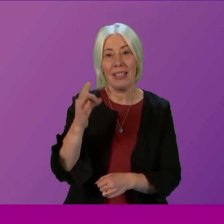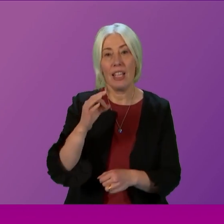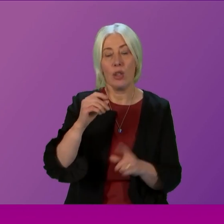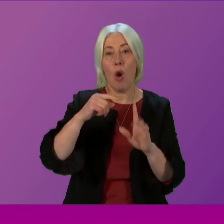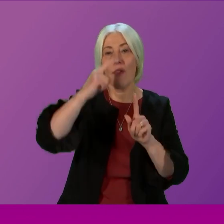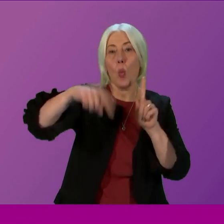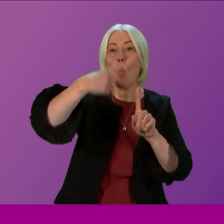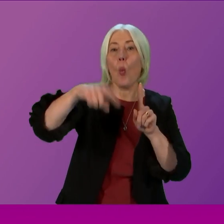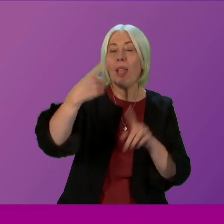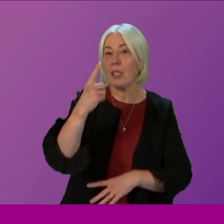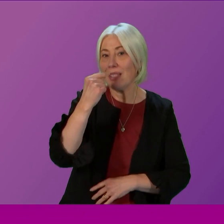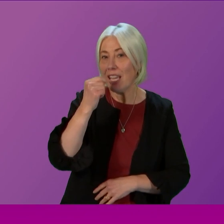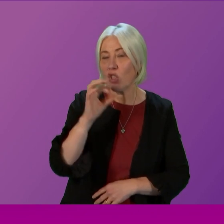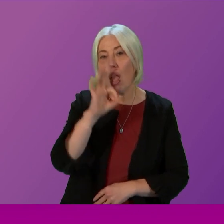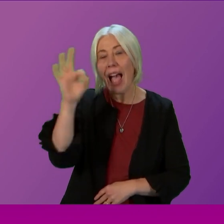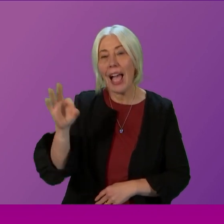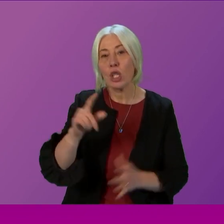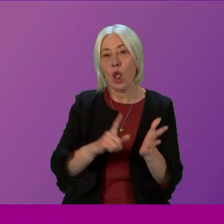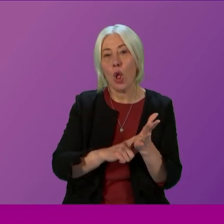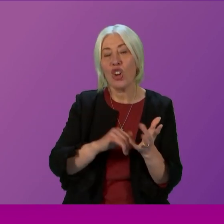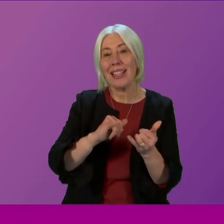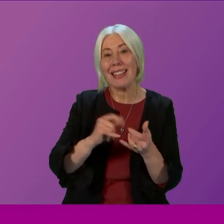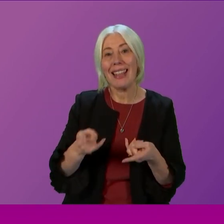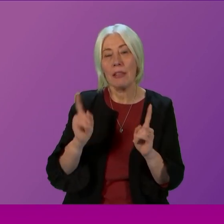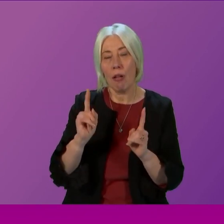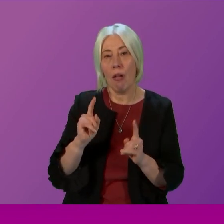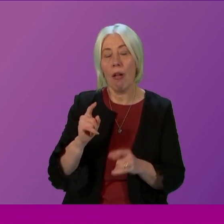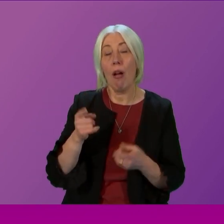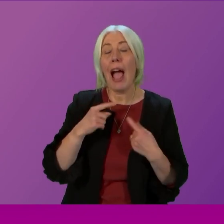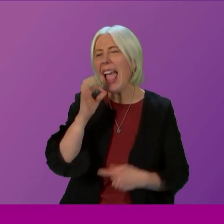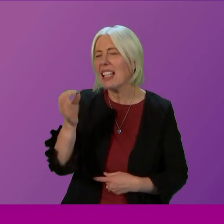I asked Minister Lorna Slater when ministers first became aware that